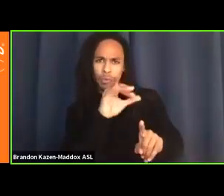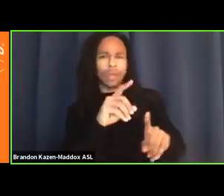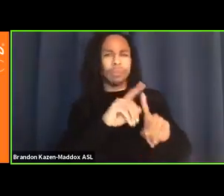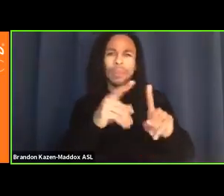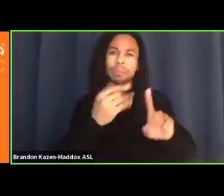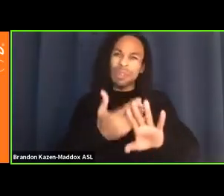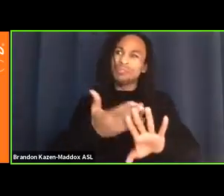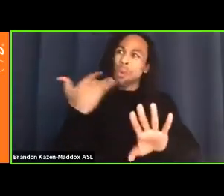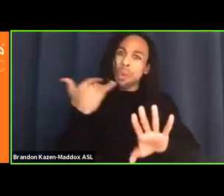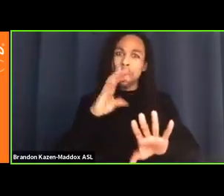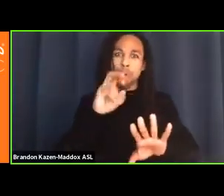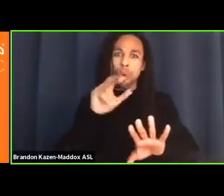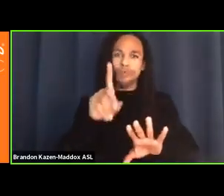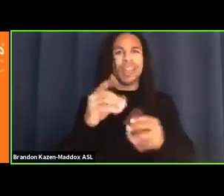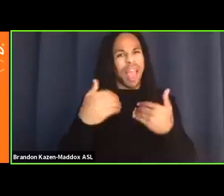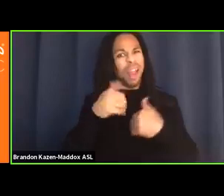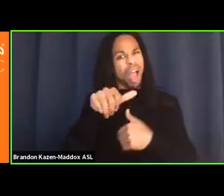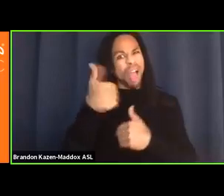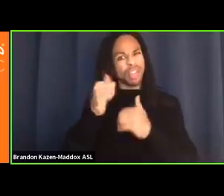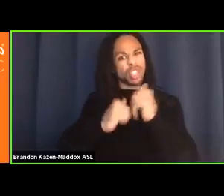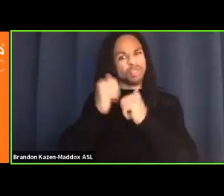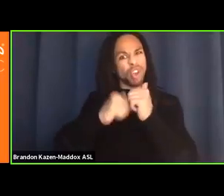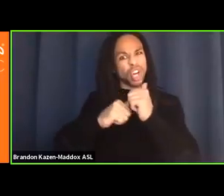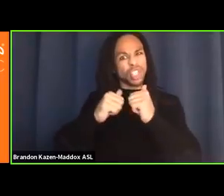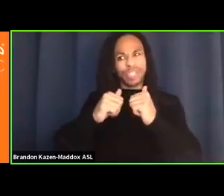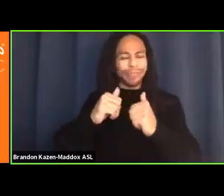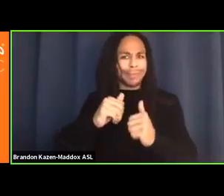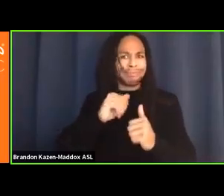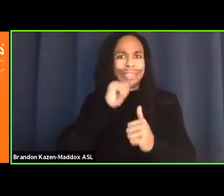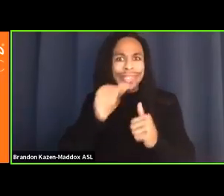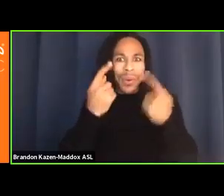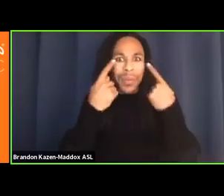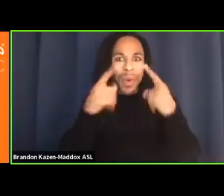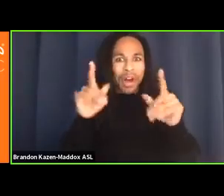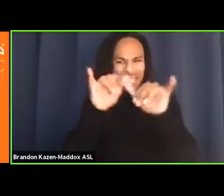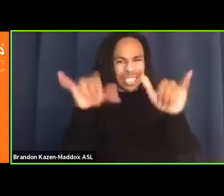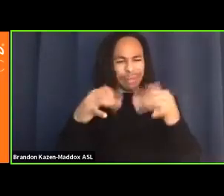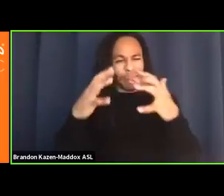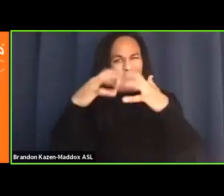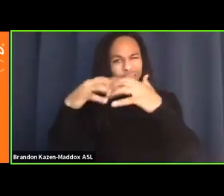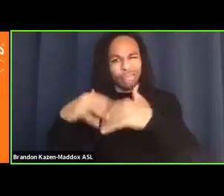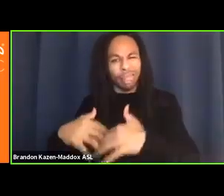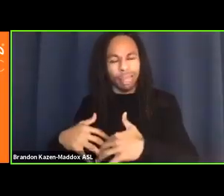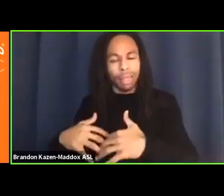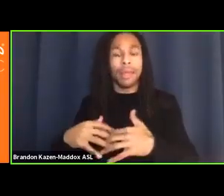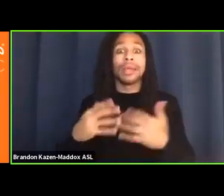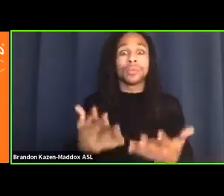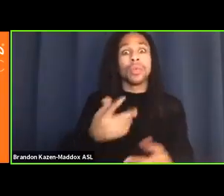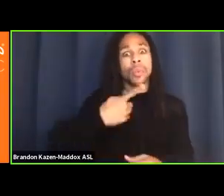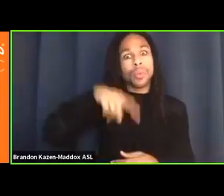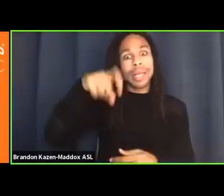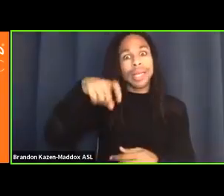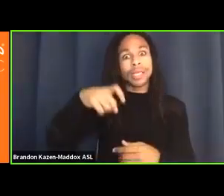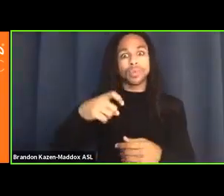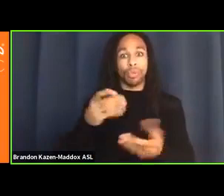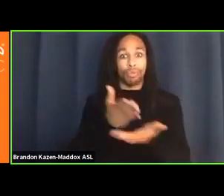build hyper local community throughout New York City and for us, ensuring that artists